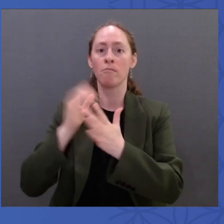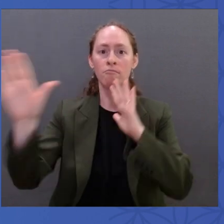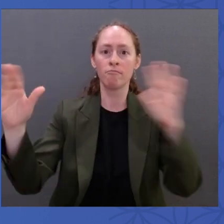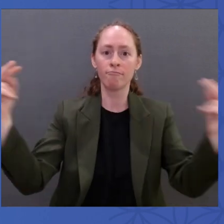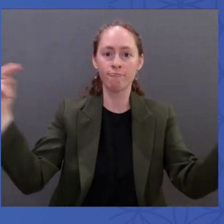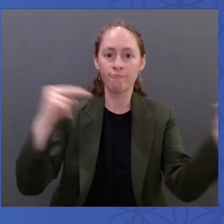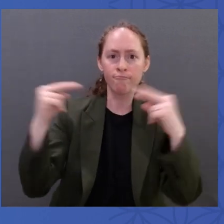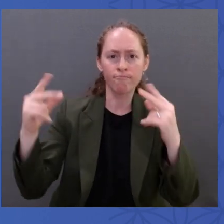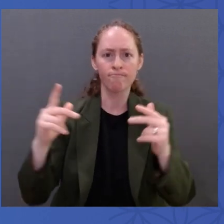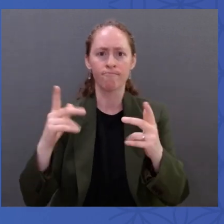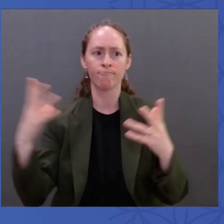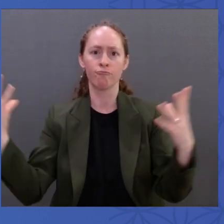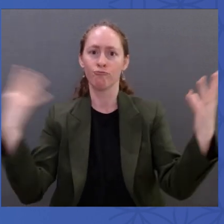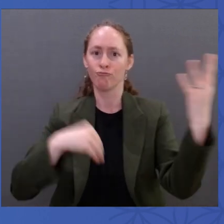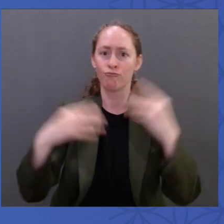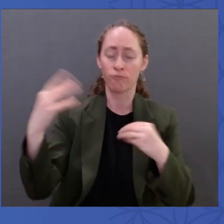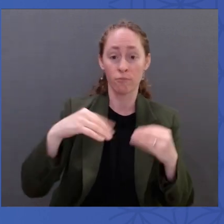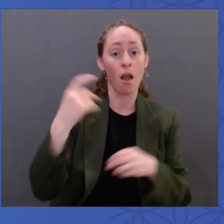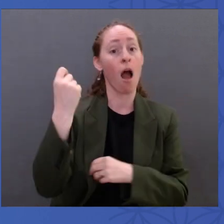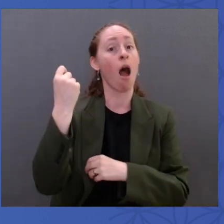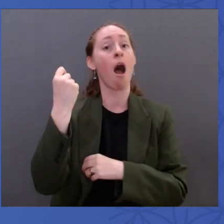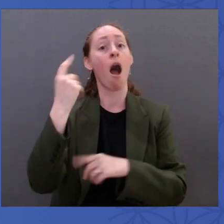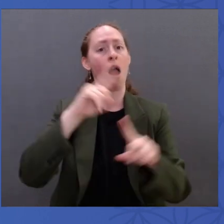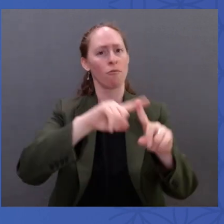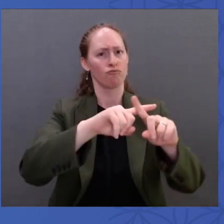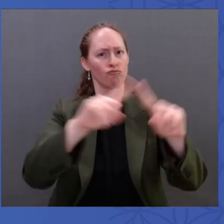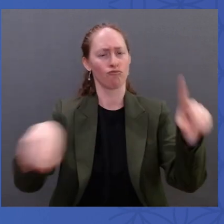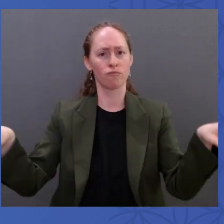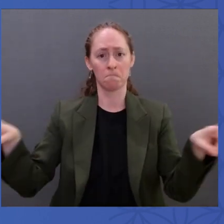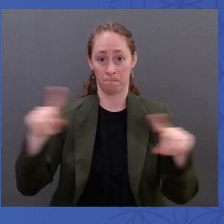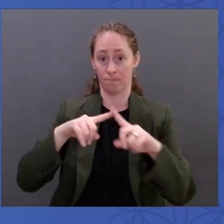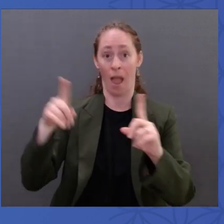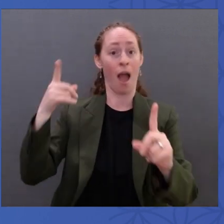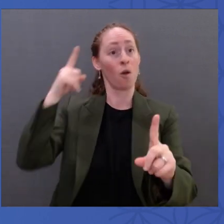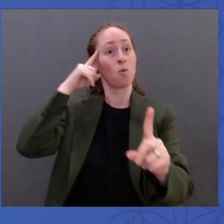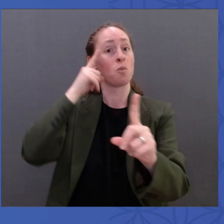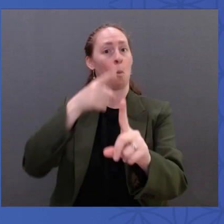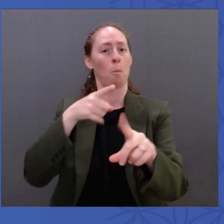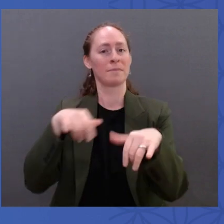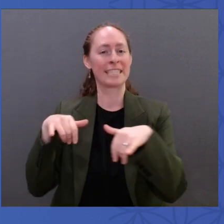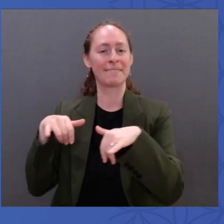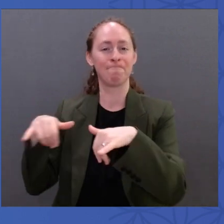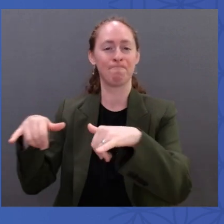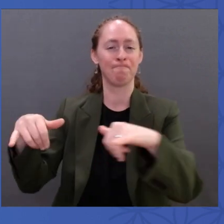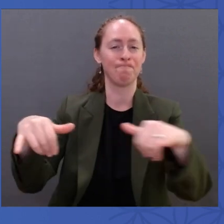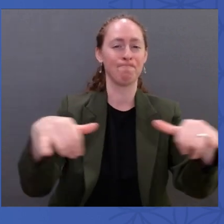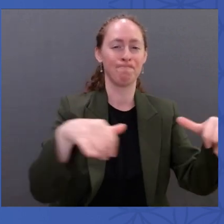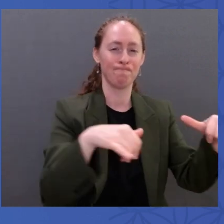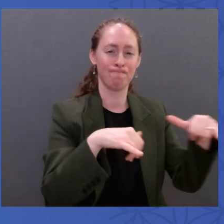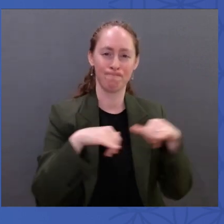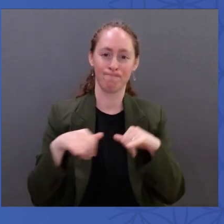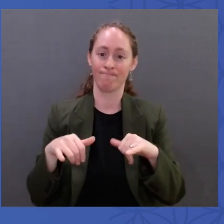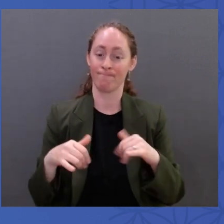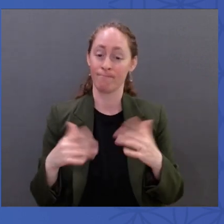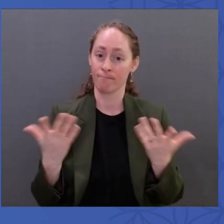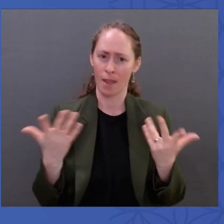That's critical because a key to our success will be the framework's emphasis on high standards and inclusivity.